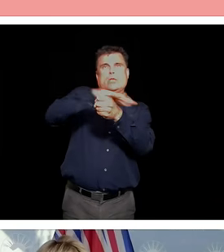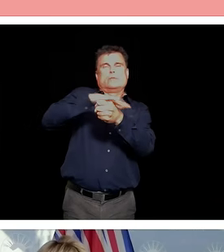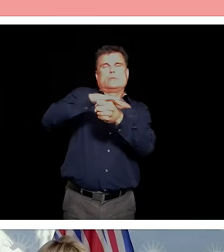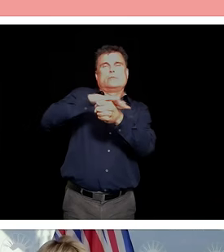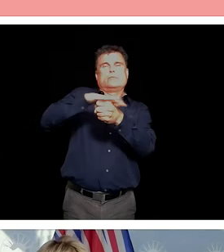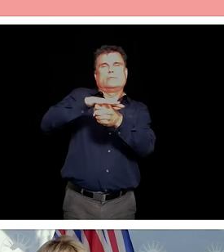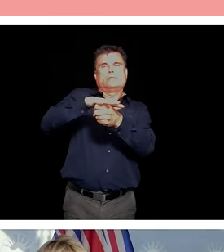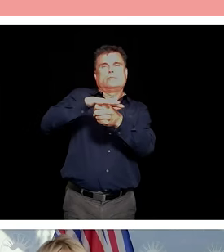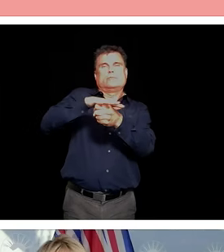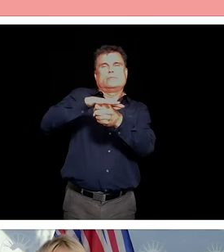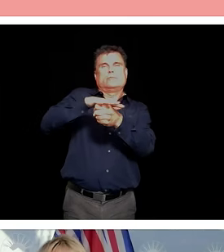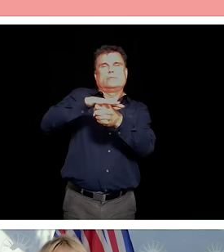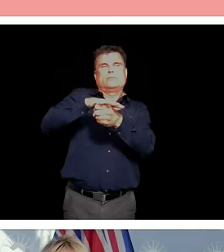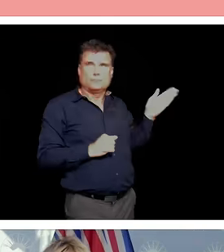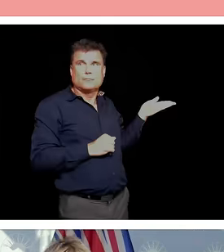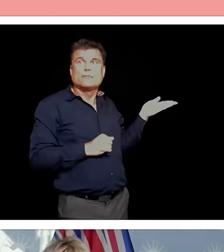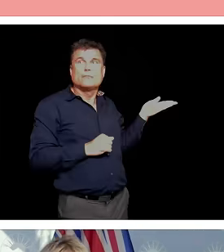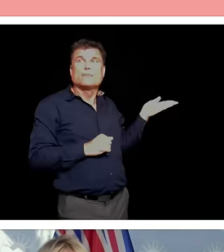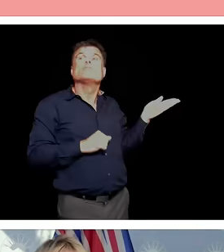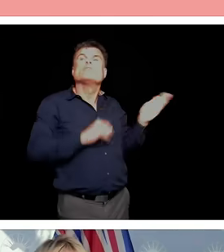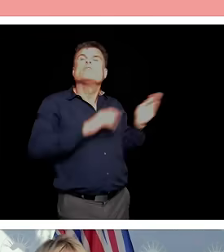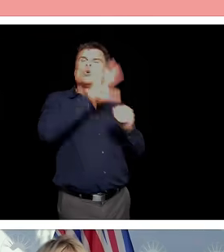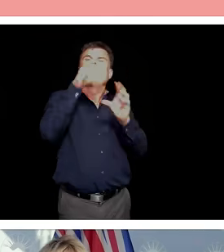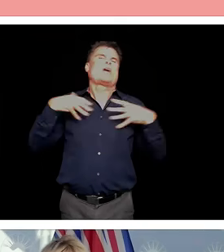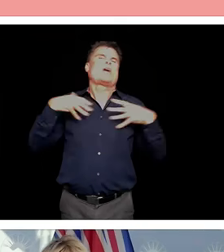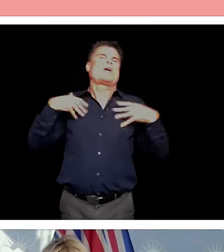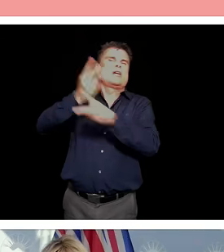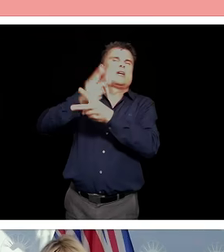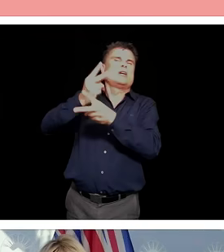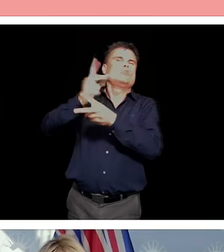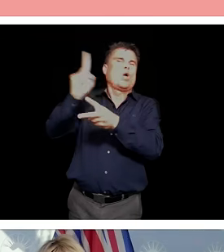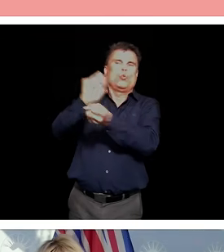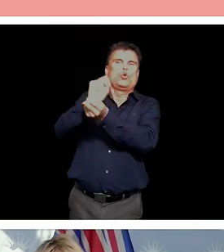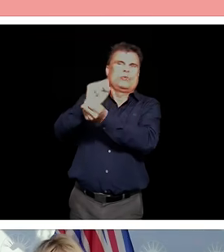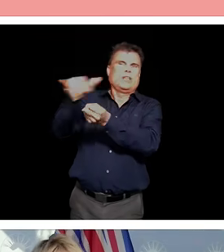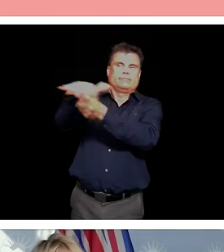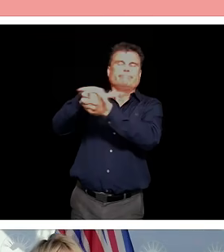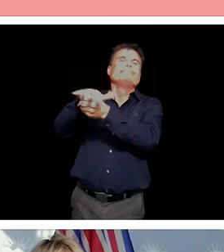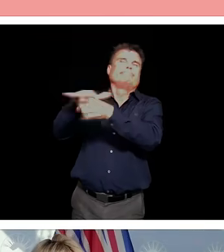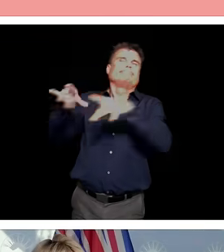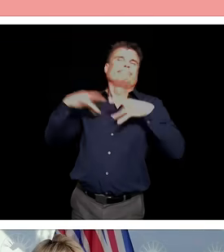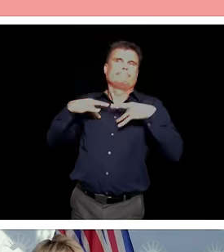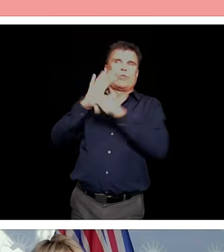communities, and the care providers of this person. We have 2801 people now currently